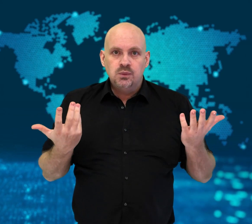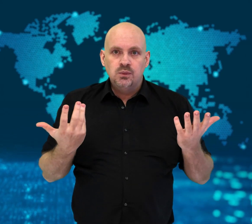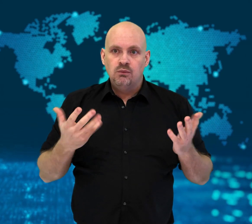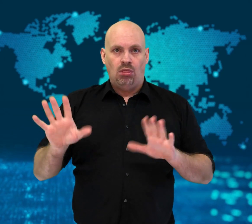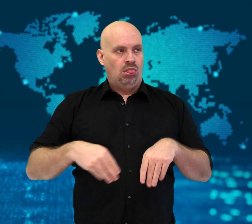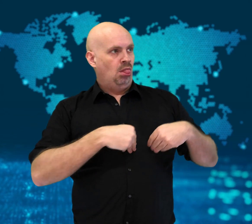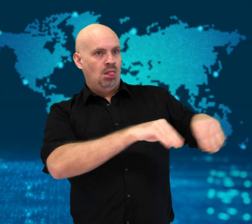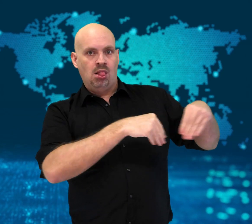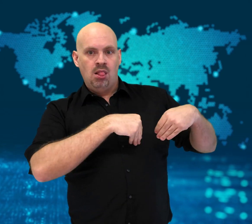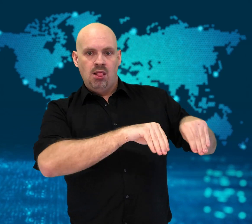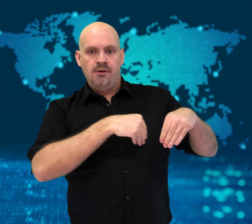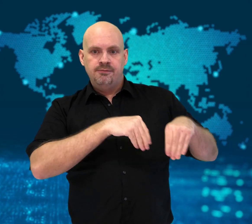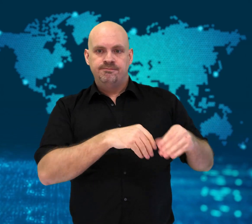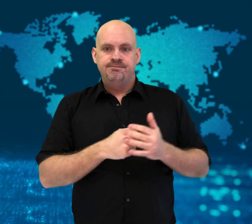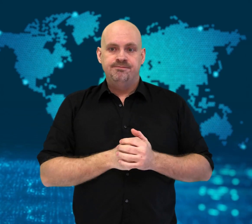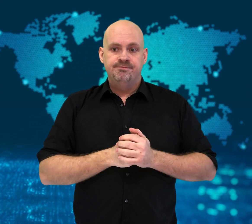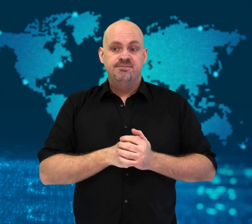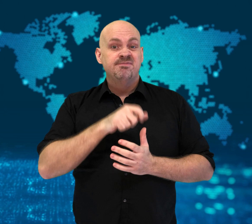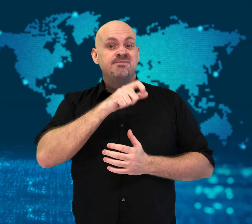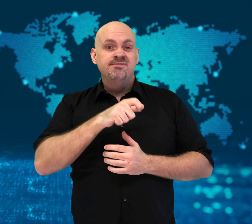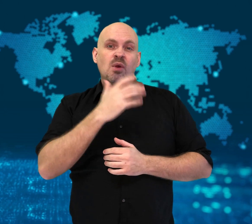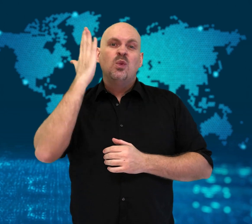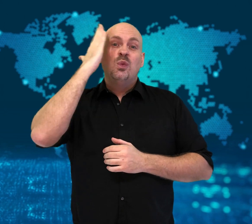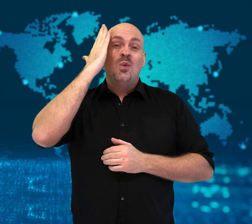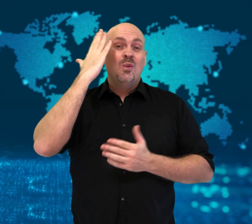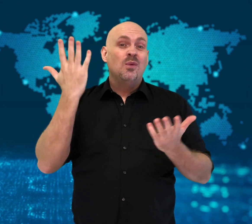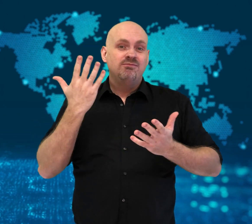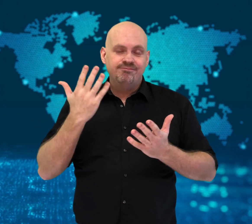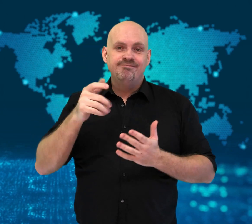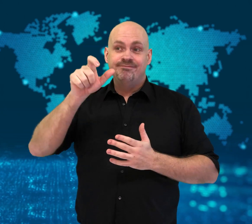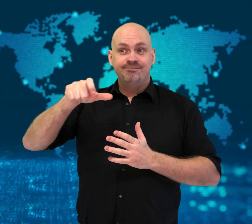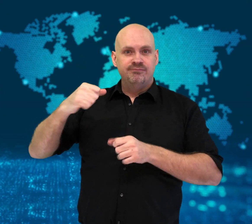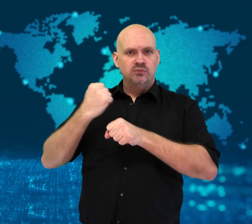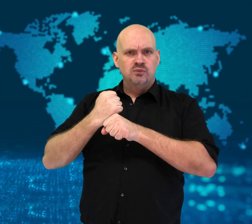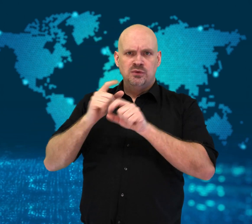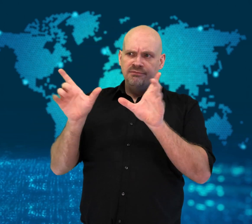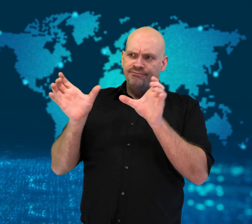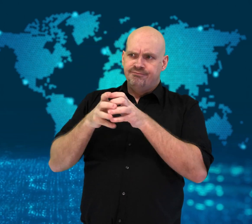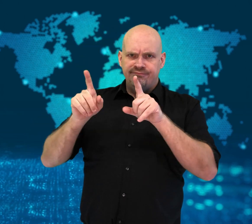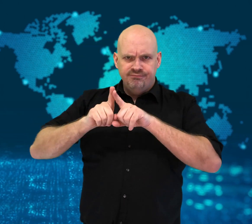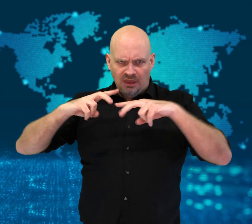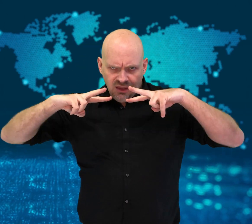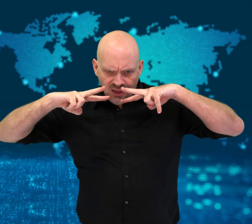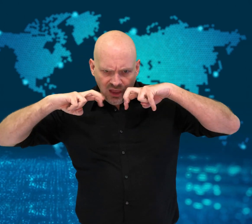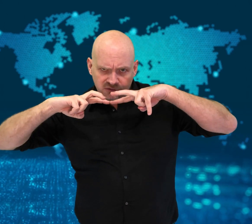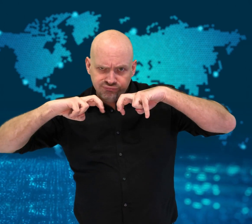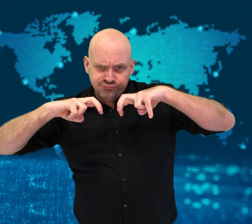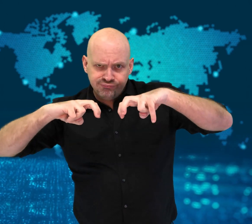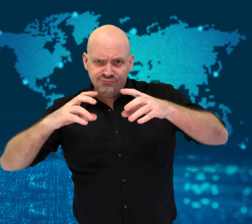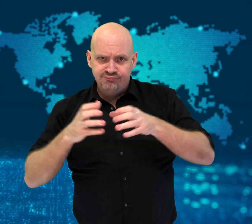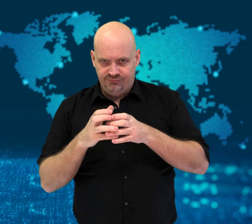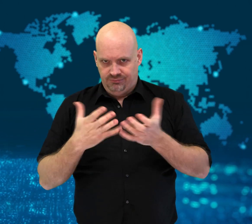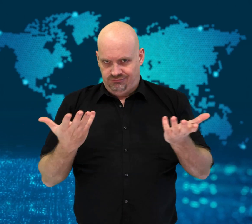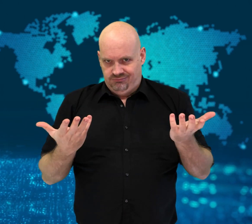They knew these sales would not be inspected by state agents.